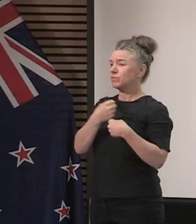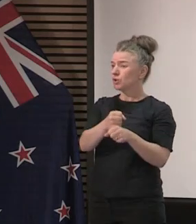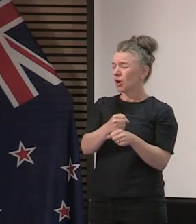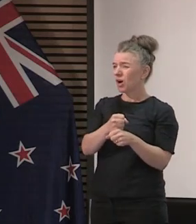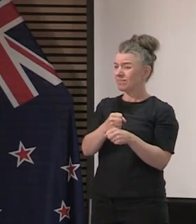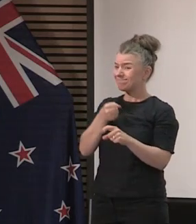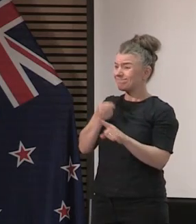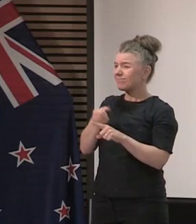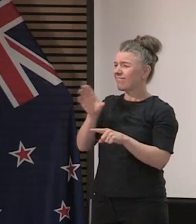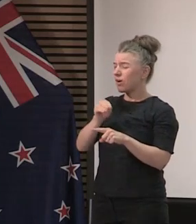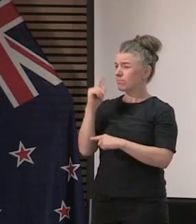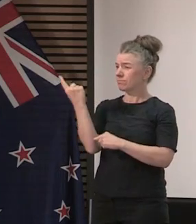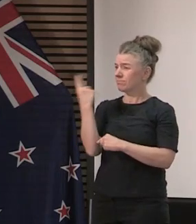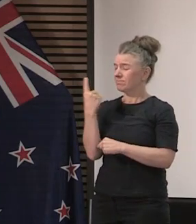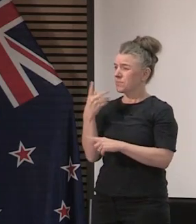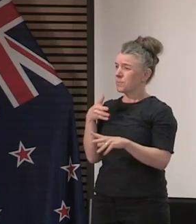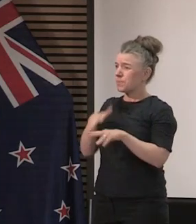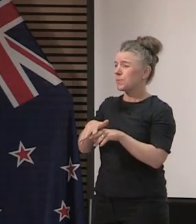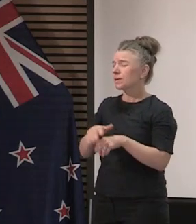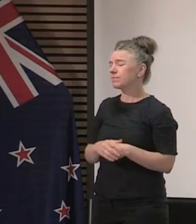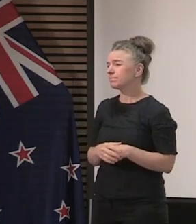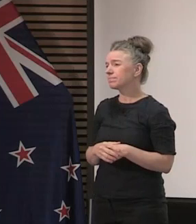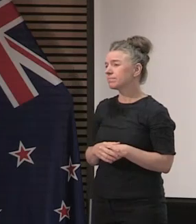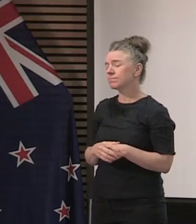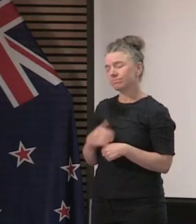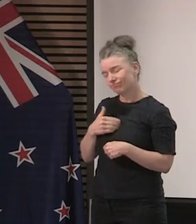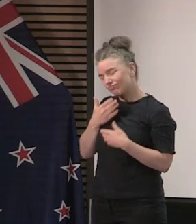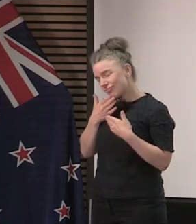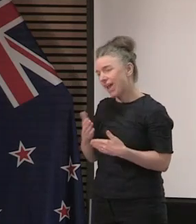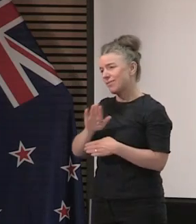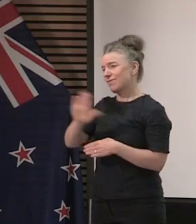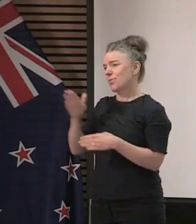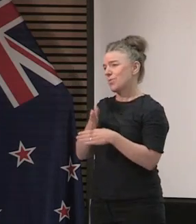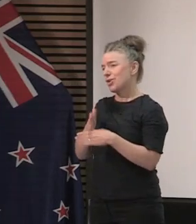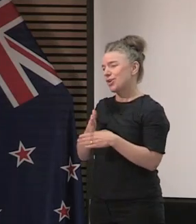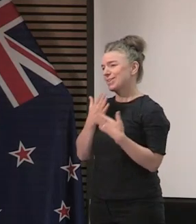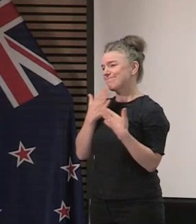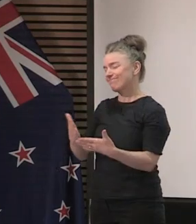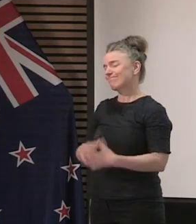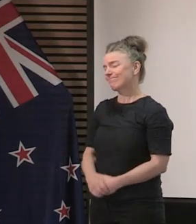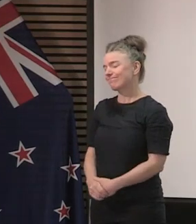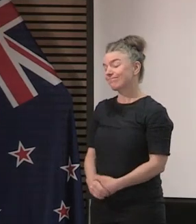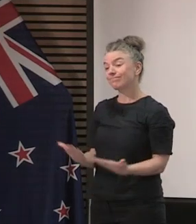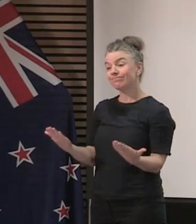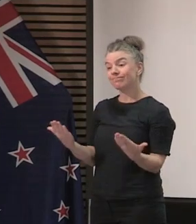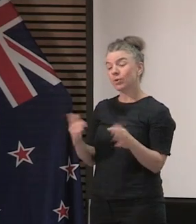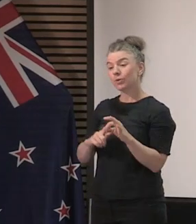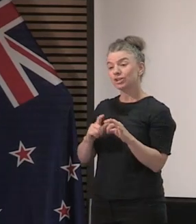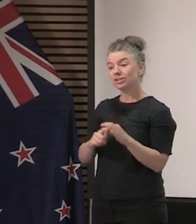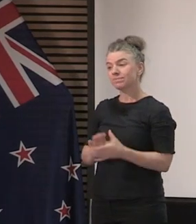Pacific neighbours in Vanuatu,